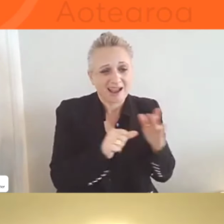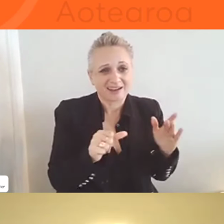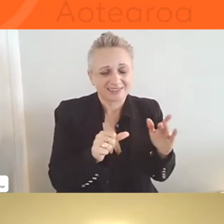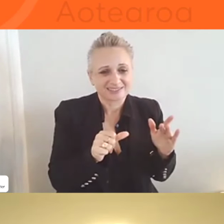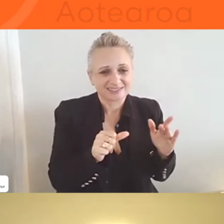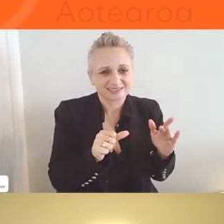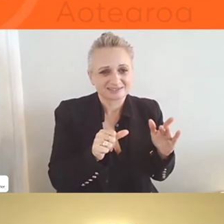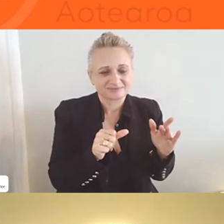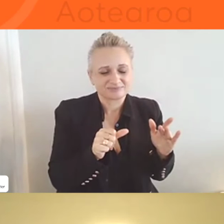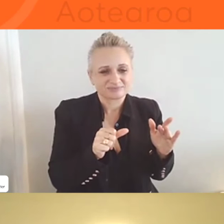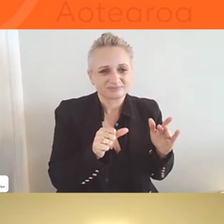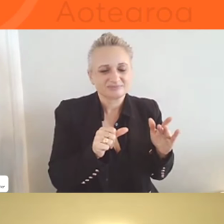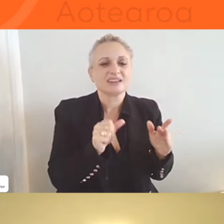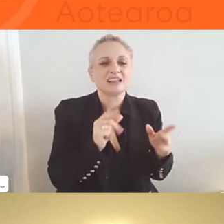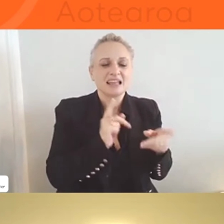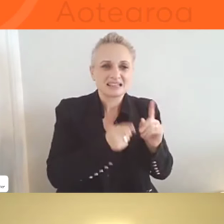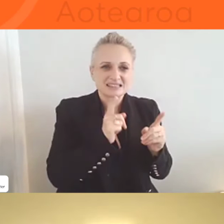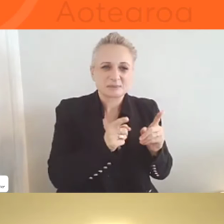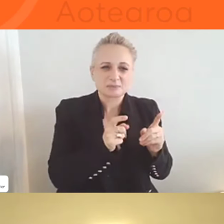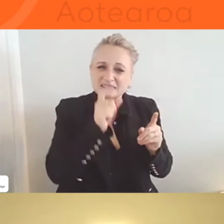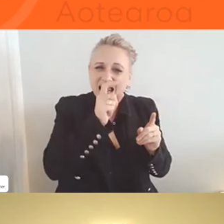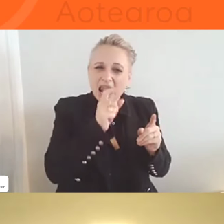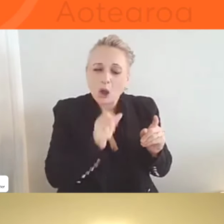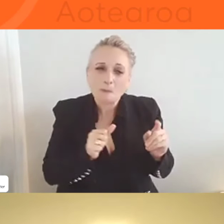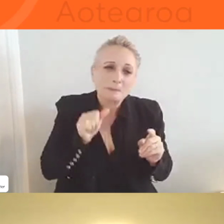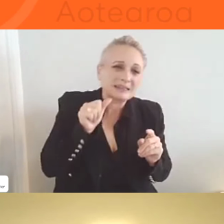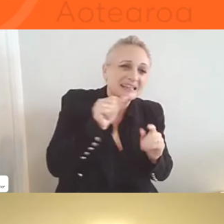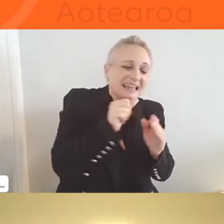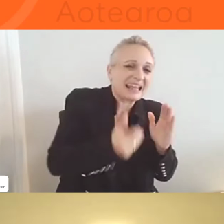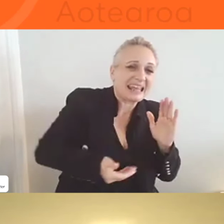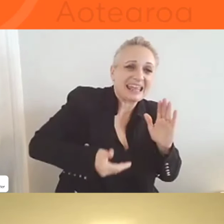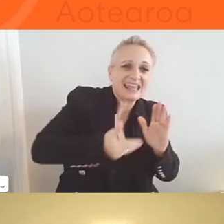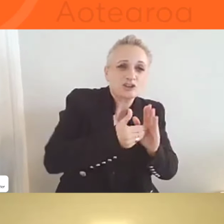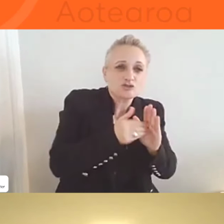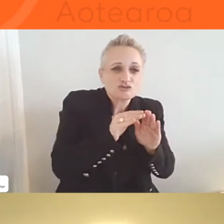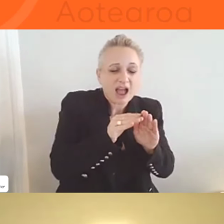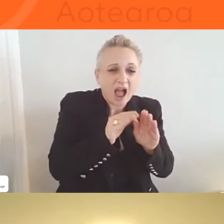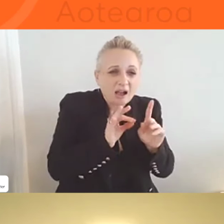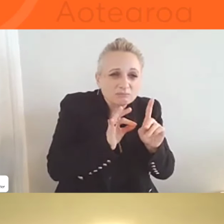going those extra steps is not a huge leap. It might mean a little